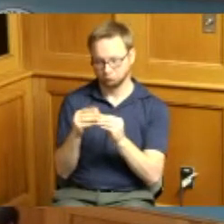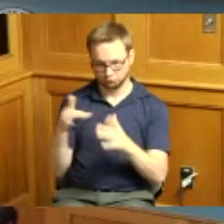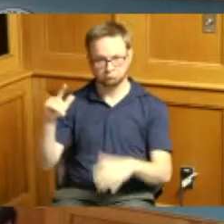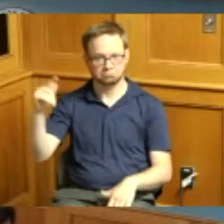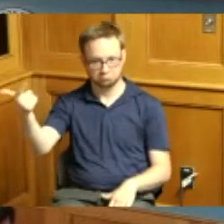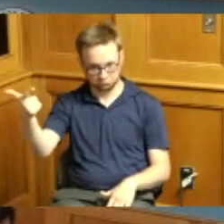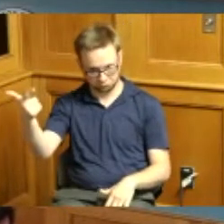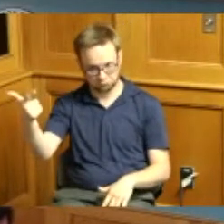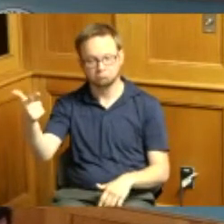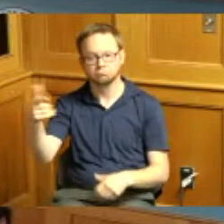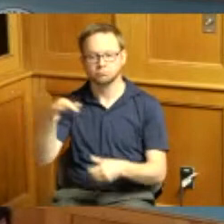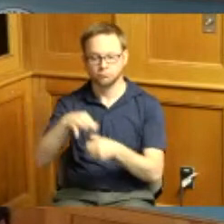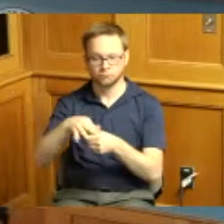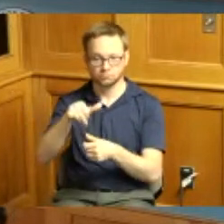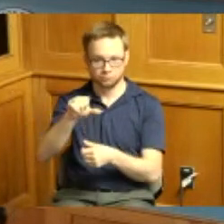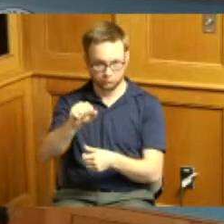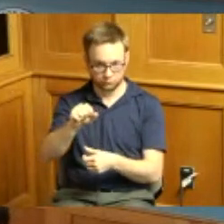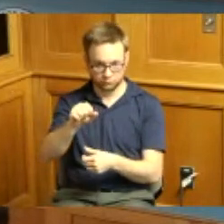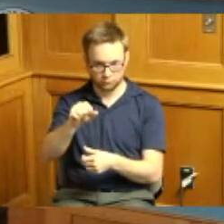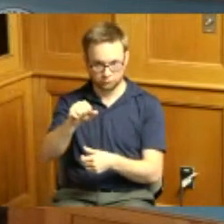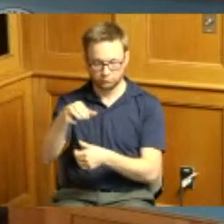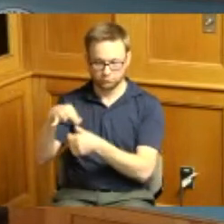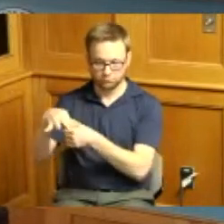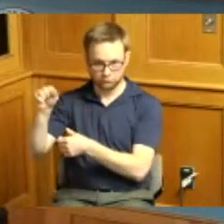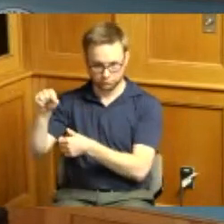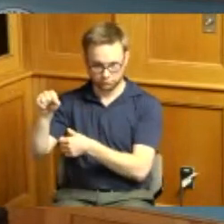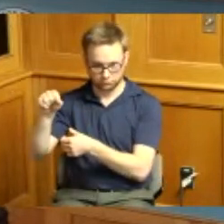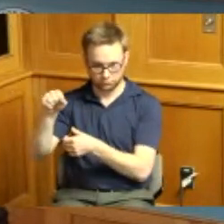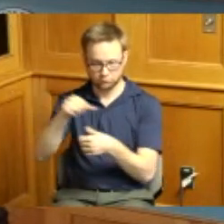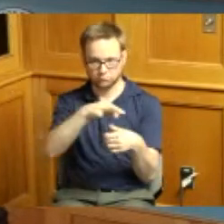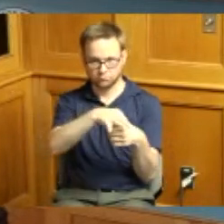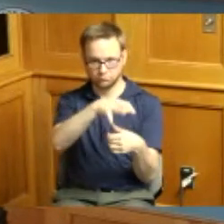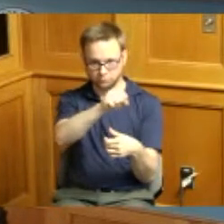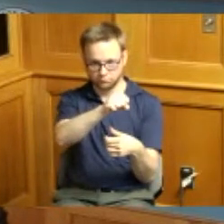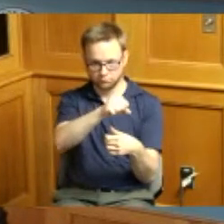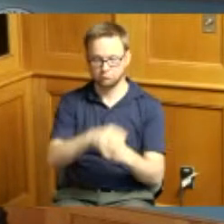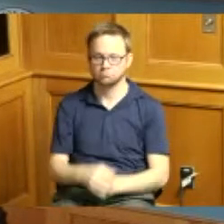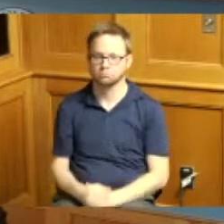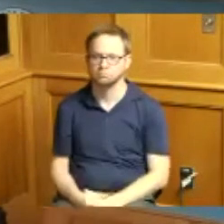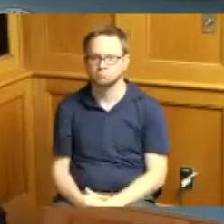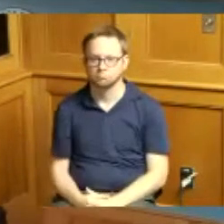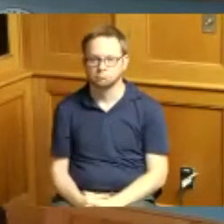Summerow Dumas yes Commissioner Reece yes Commissioner Driehaus yes thank you so much